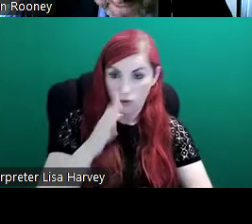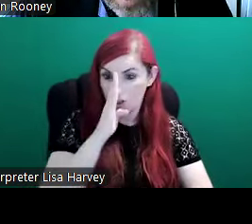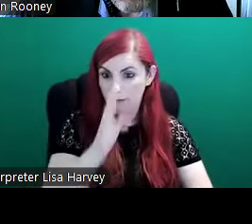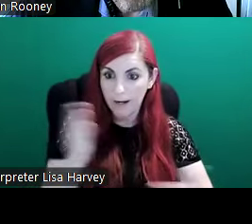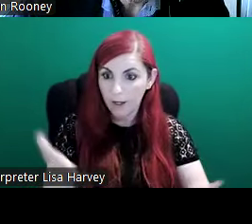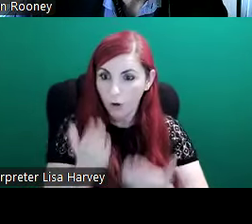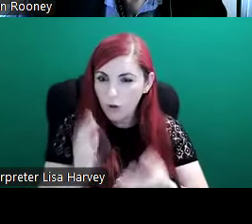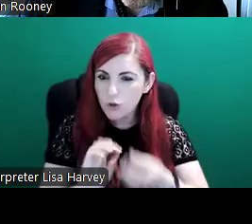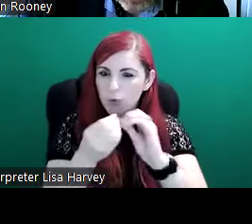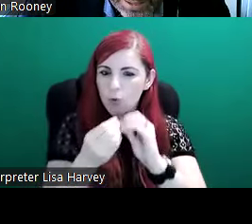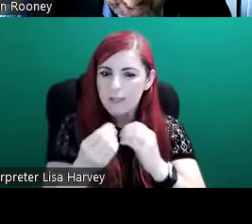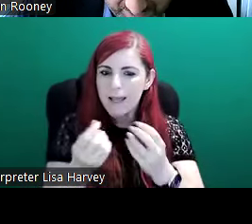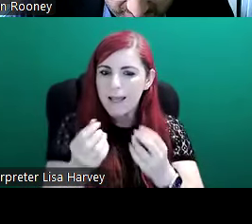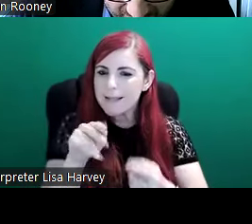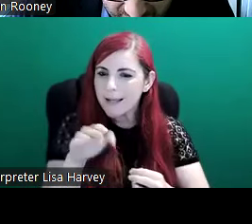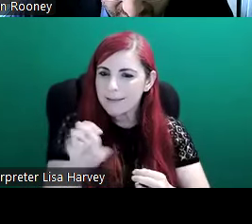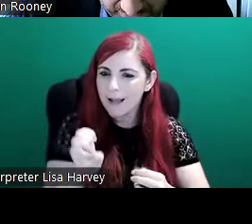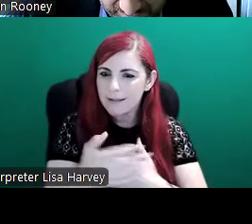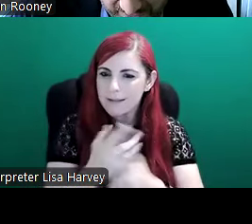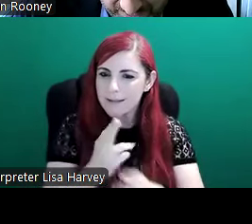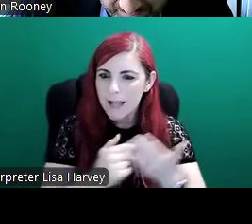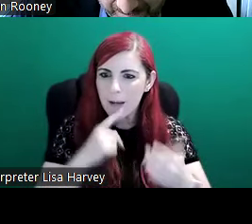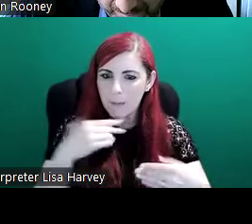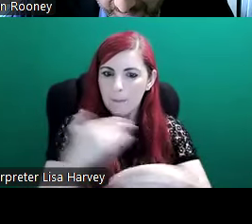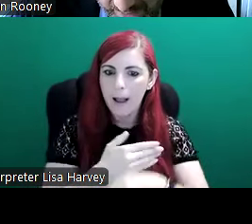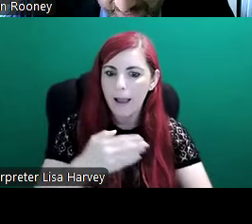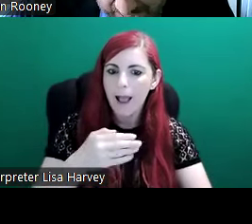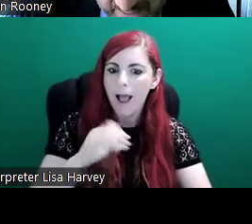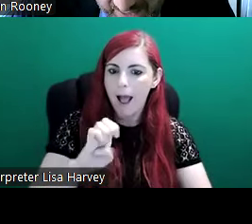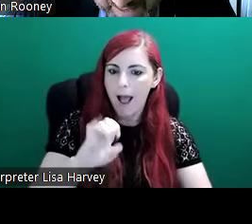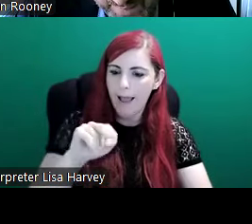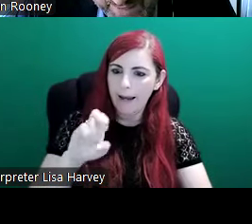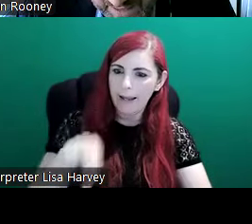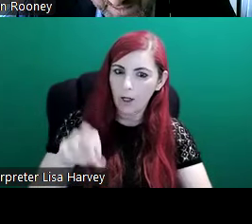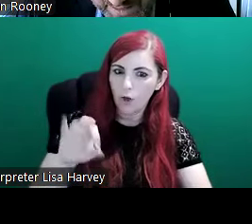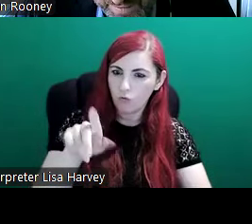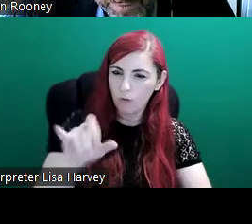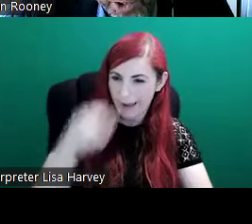great Paris based Irish designer Eileen Gray and had exhibited textiles in the French